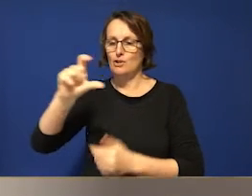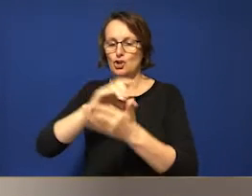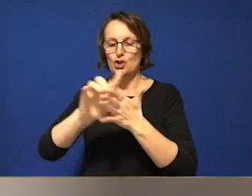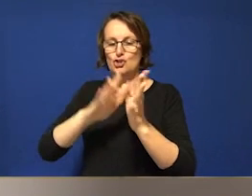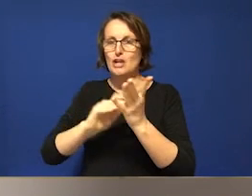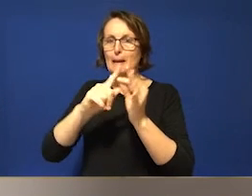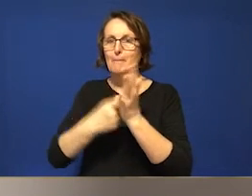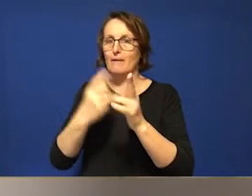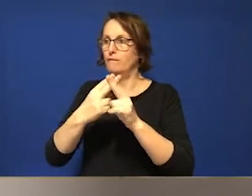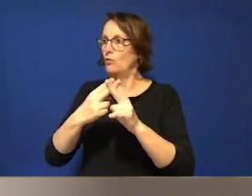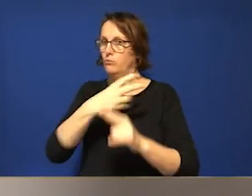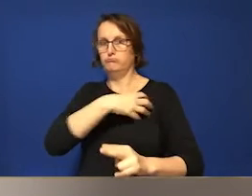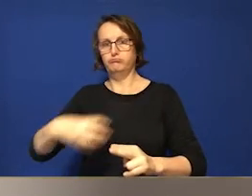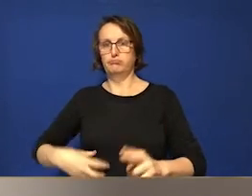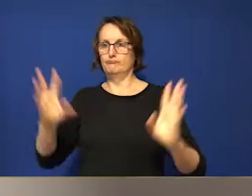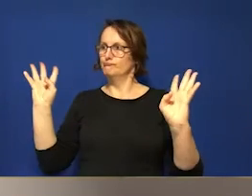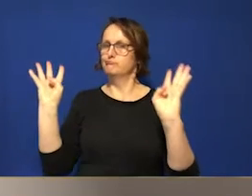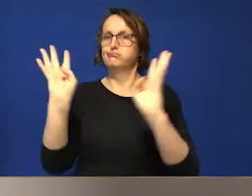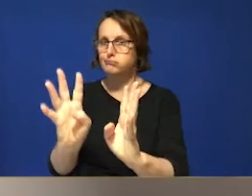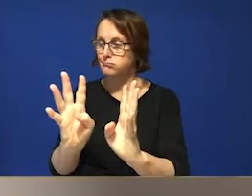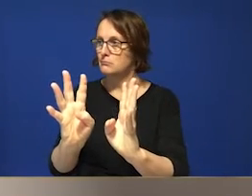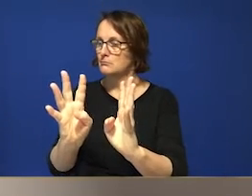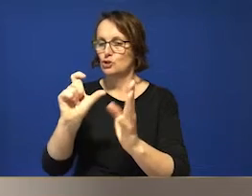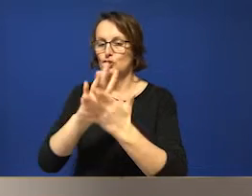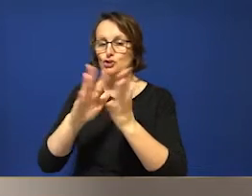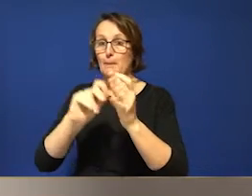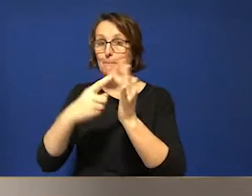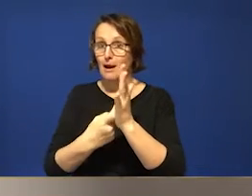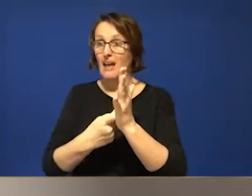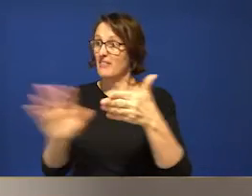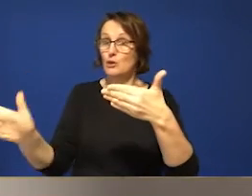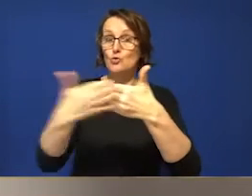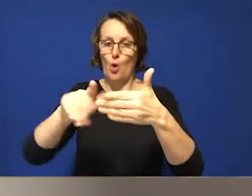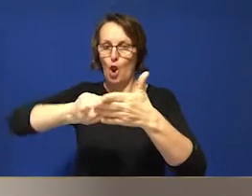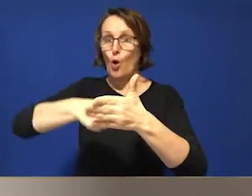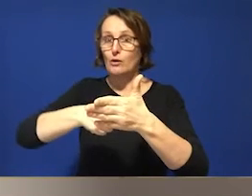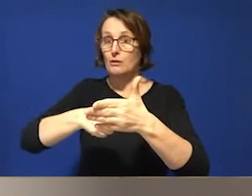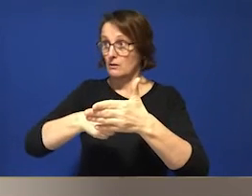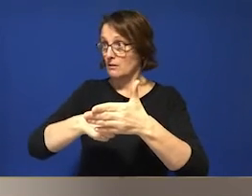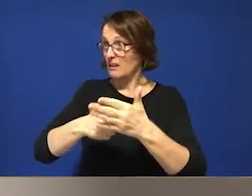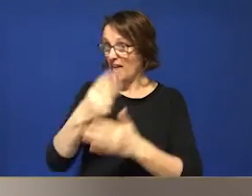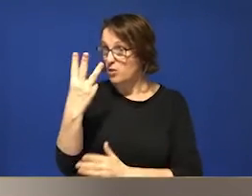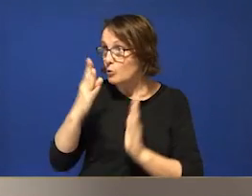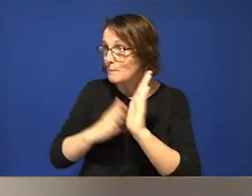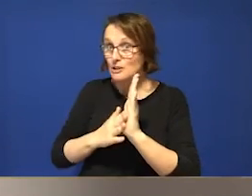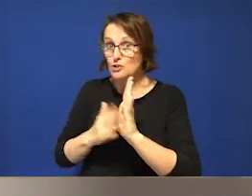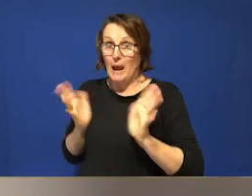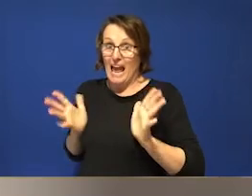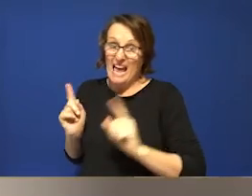one or both chambers are then calling for the politicians to meet to the chamber, the doors locked, it was three minutes. Now it's four minutes, but essentially the building